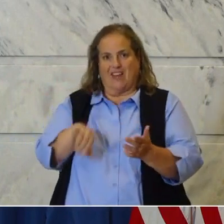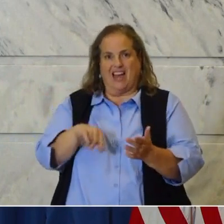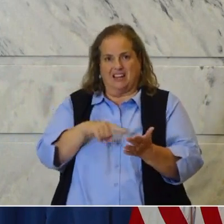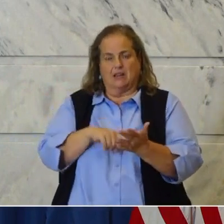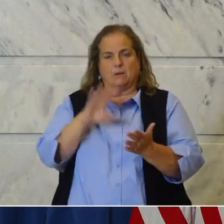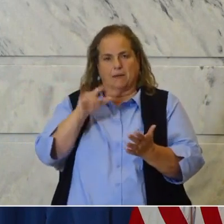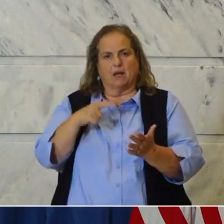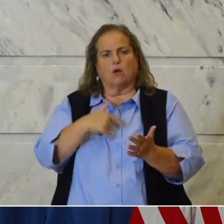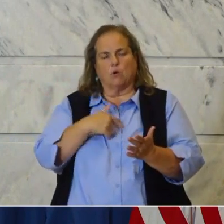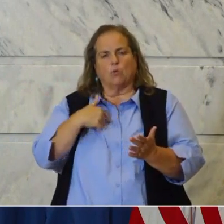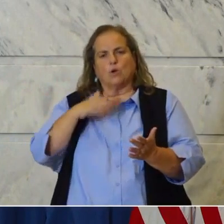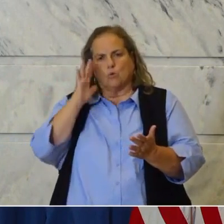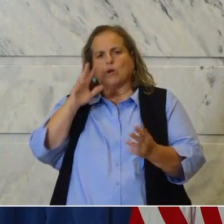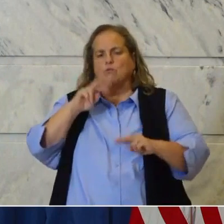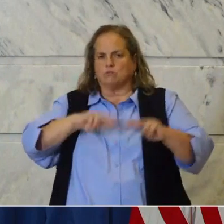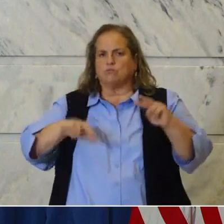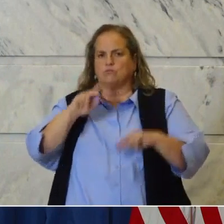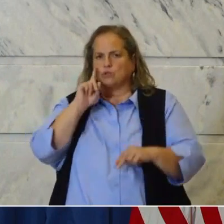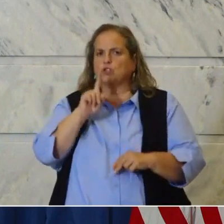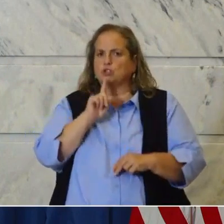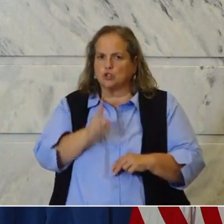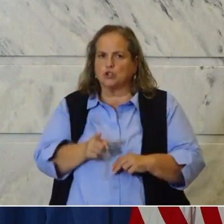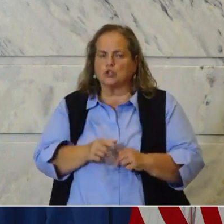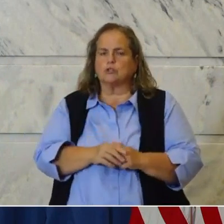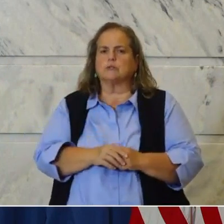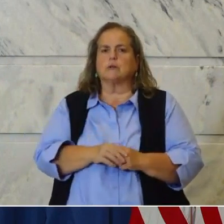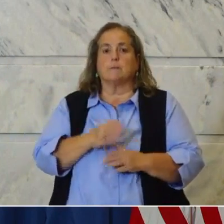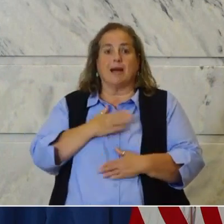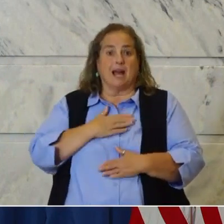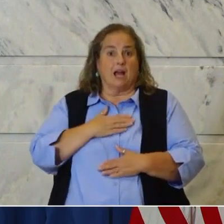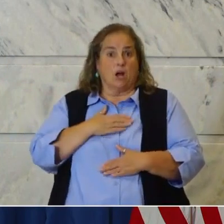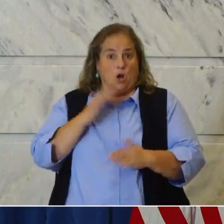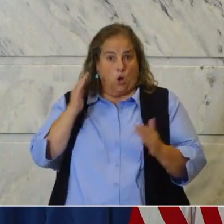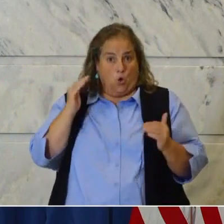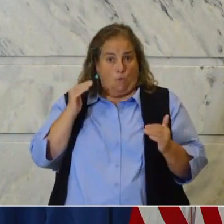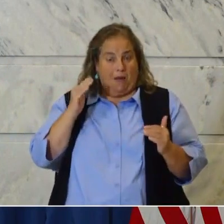will certainly give a strong look to it. My hope and I know that there's already